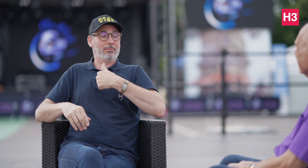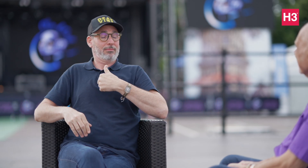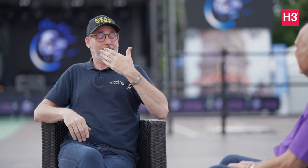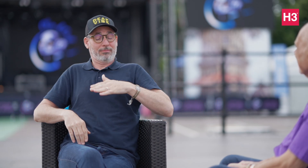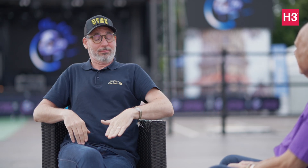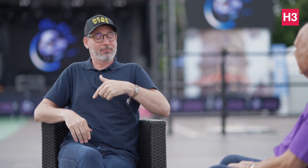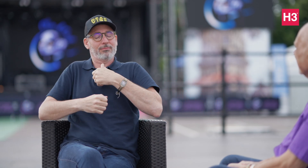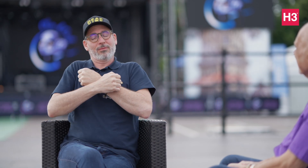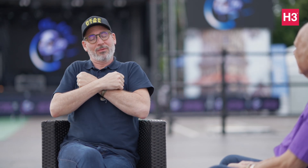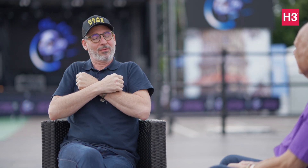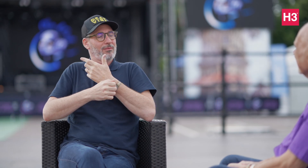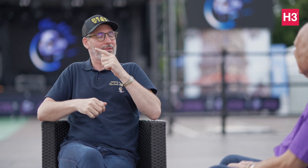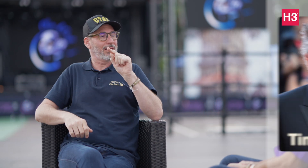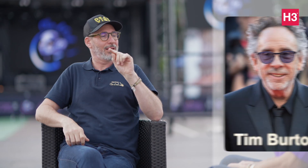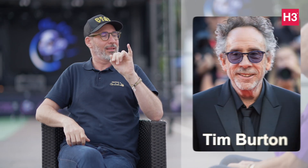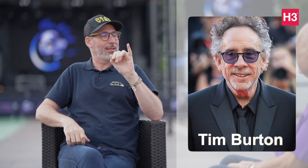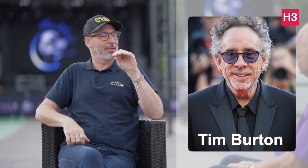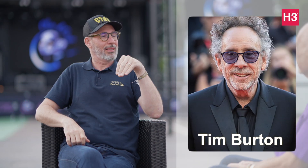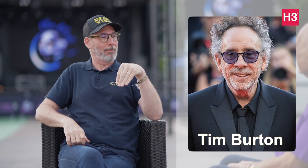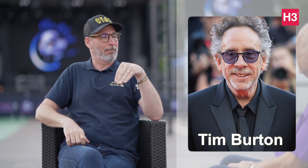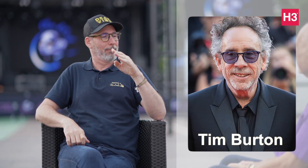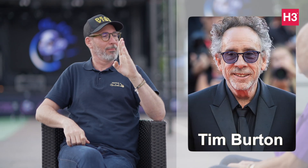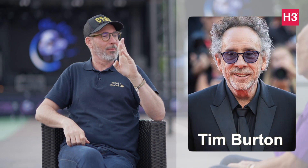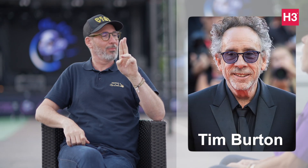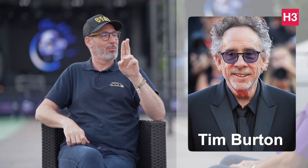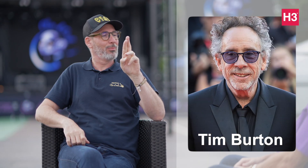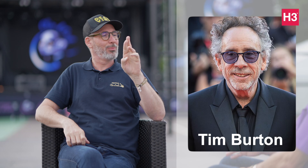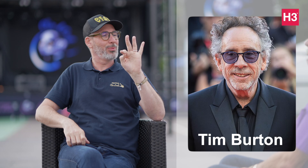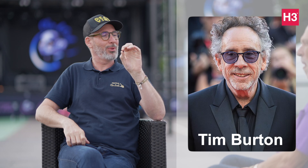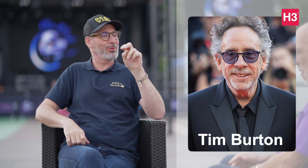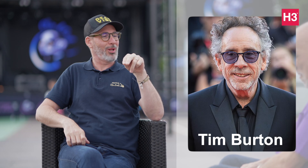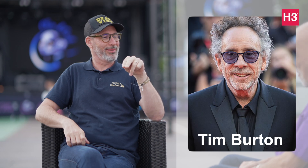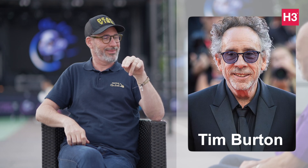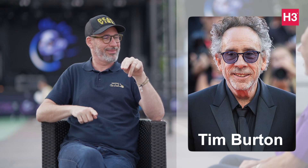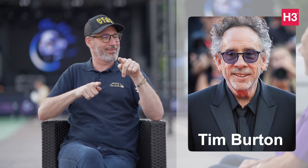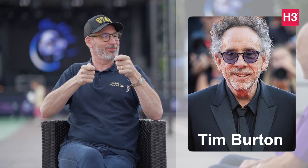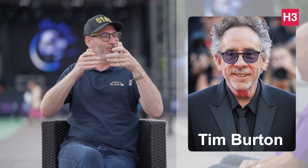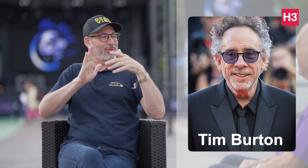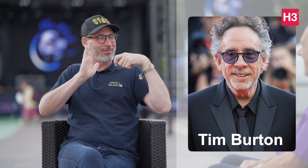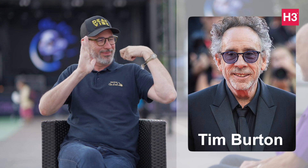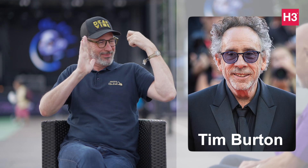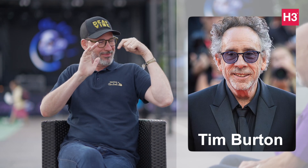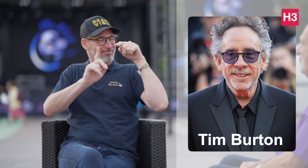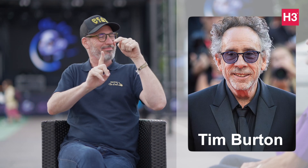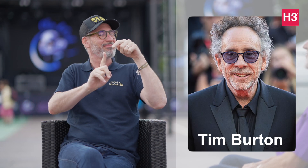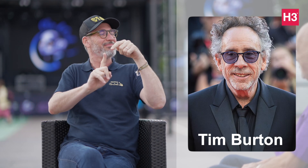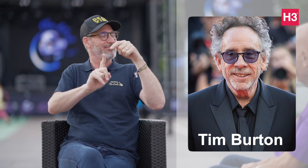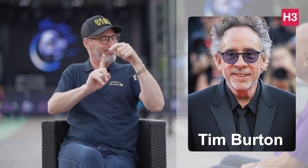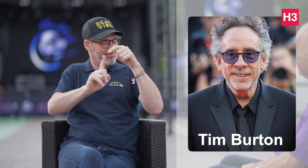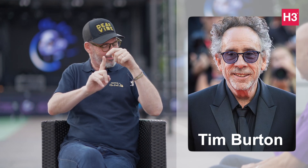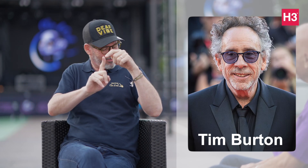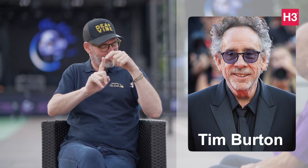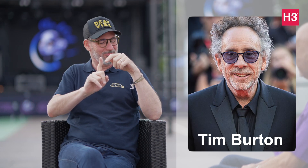As for how I came up with it, I was inspired by Tim Burton, the American director.